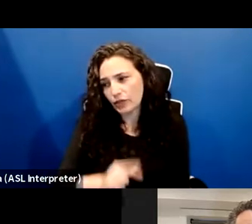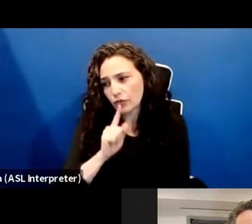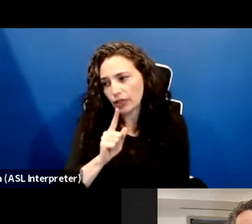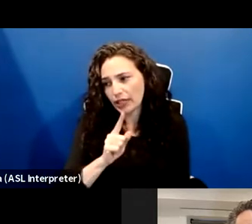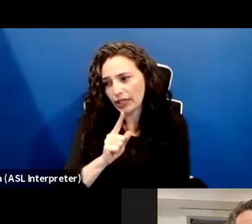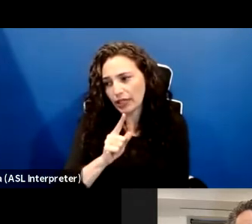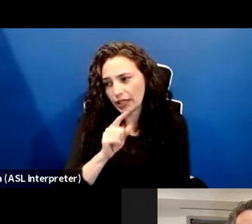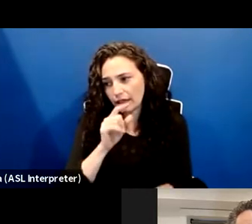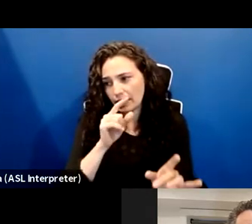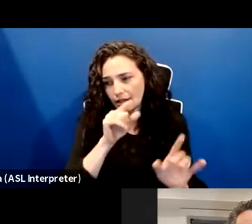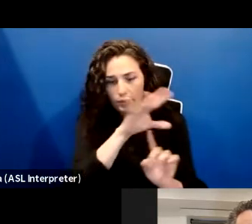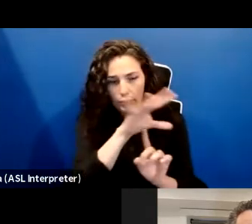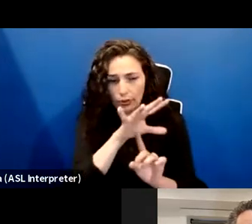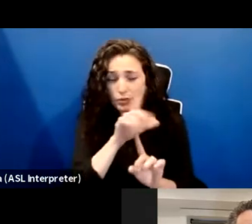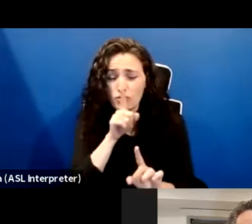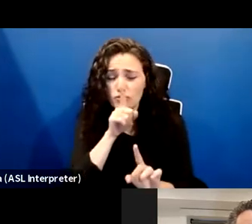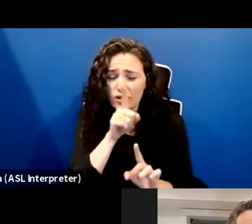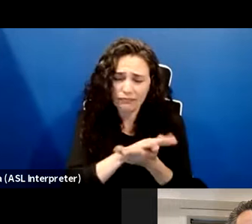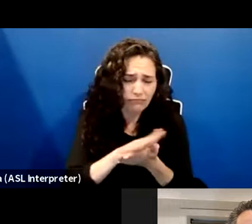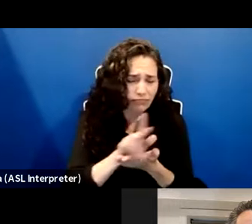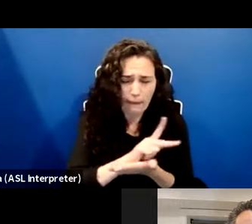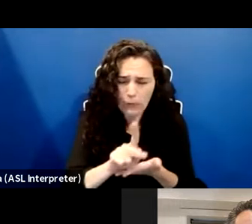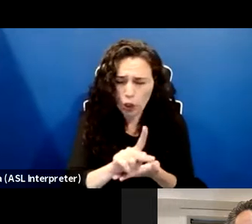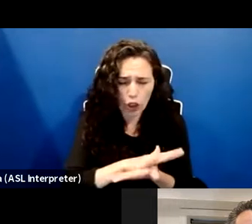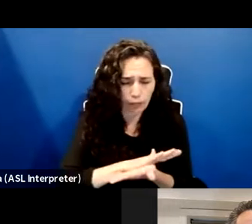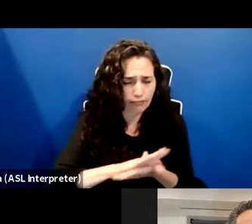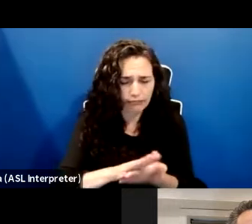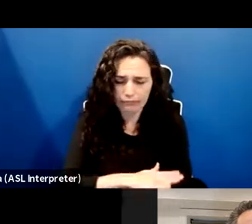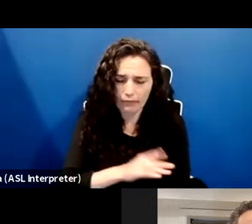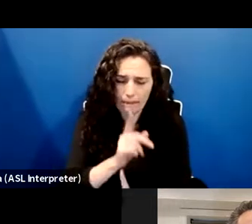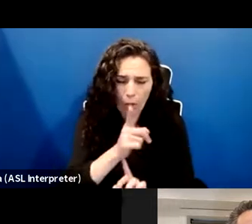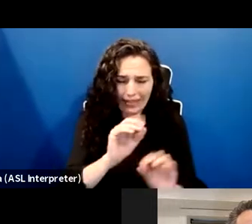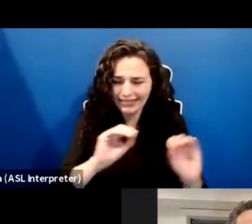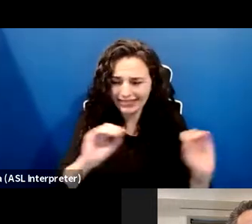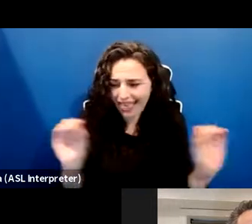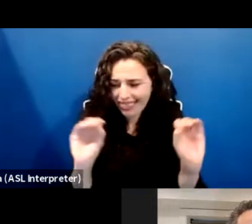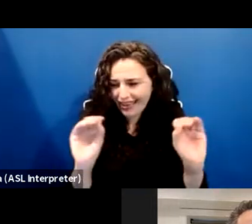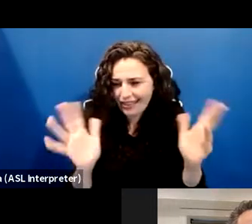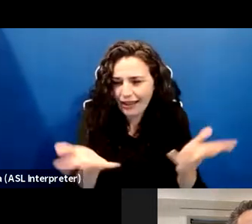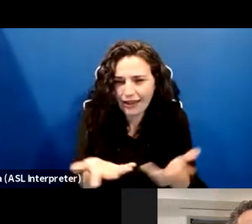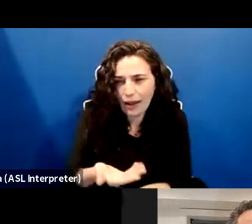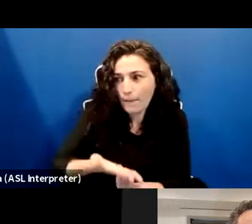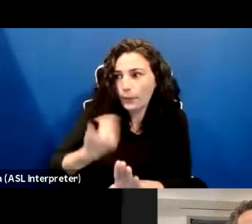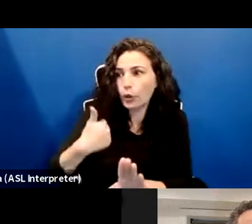and these are pure moments, none of them, you know, were prematurely directed.